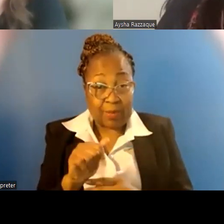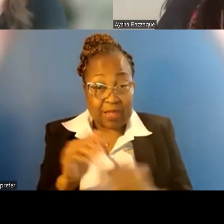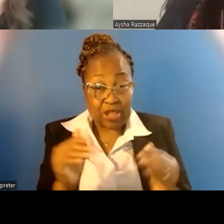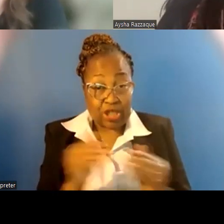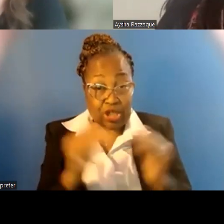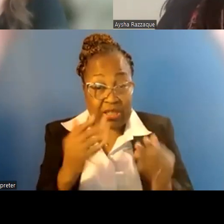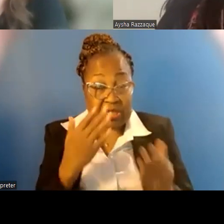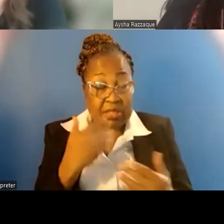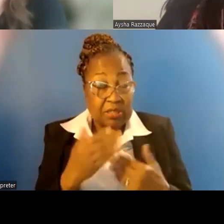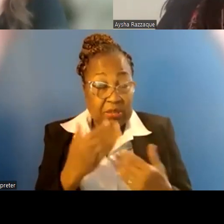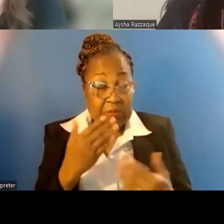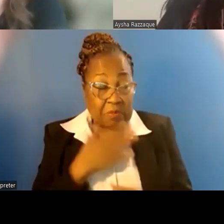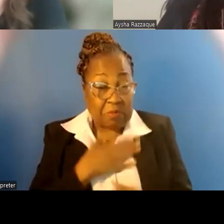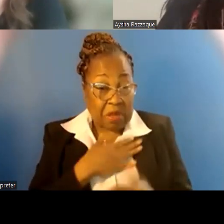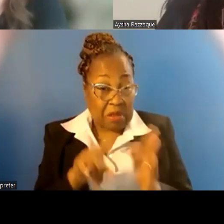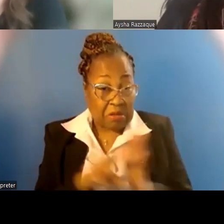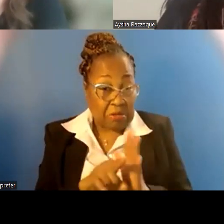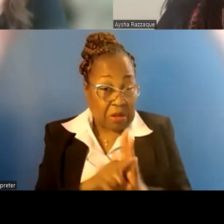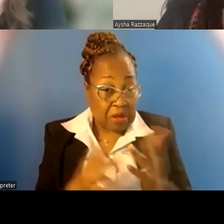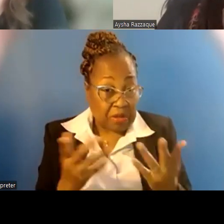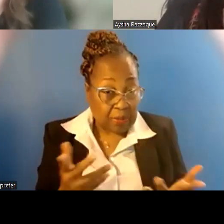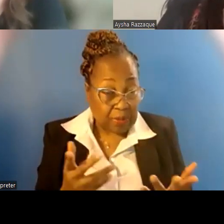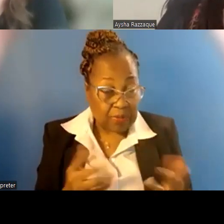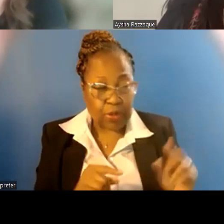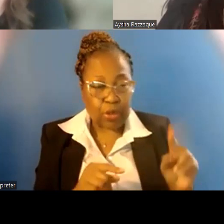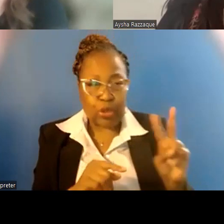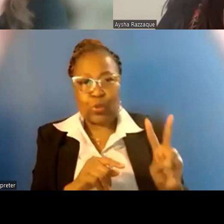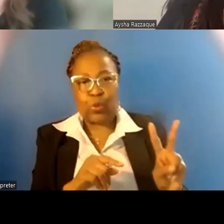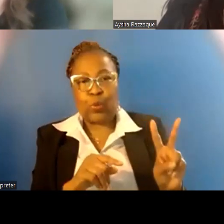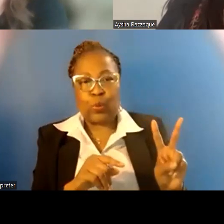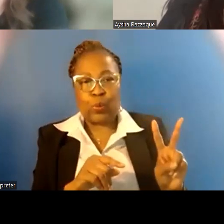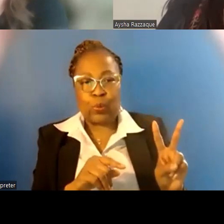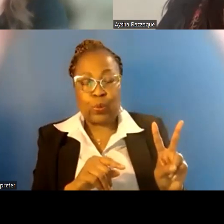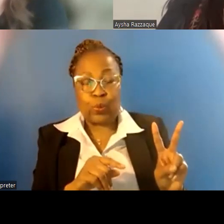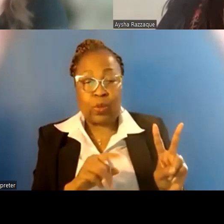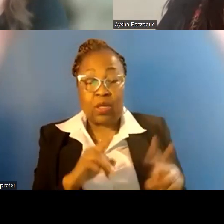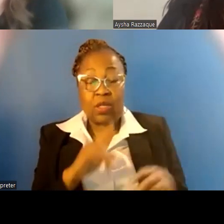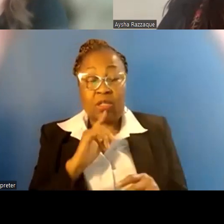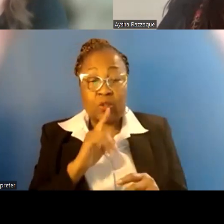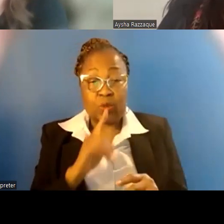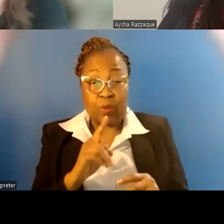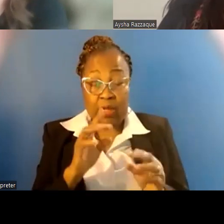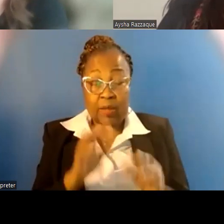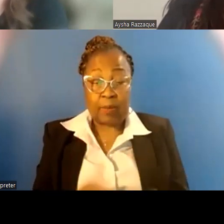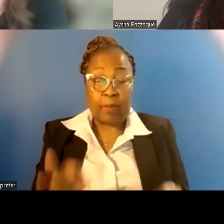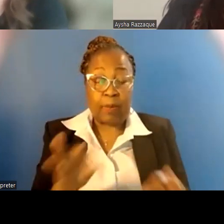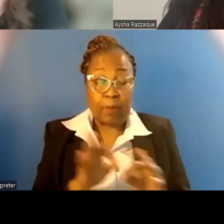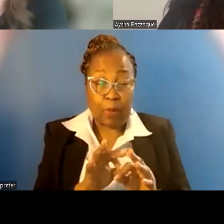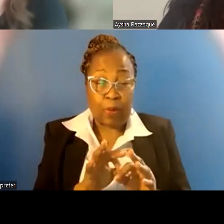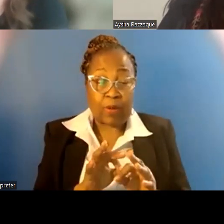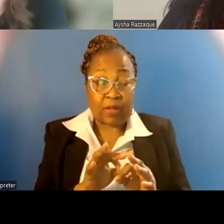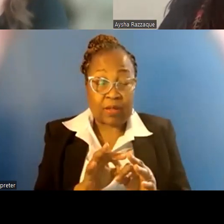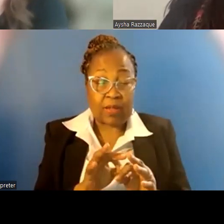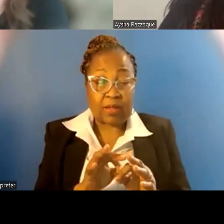So it's really important to sometimes to speak